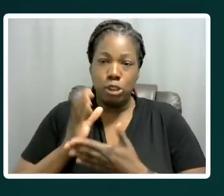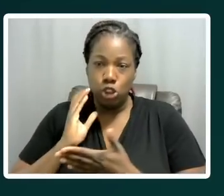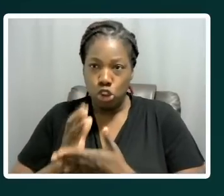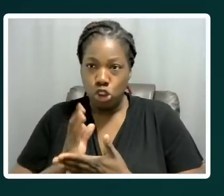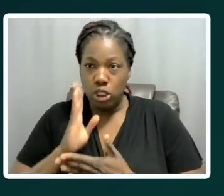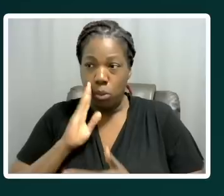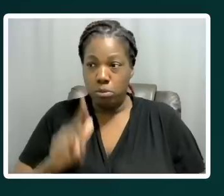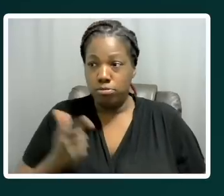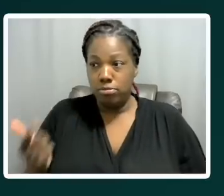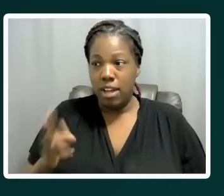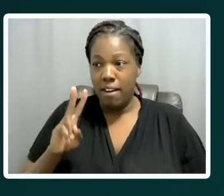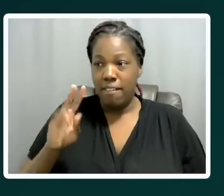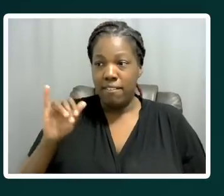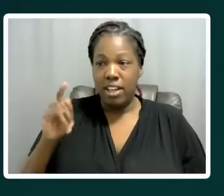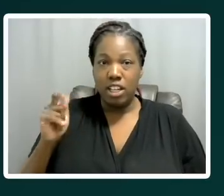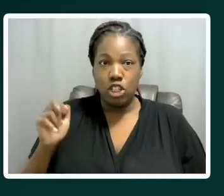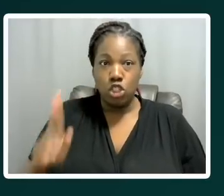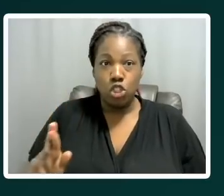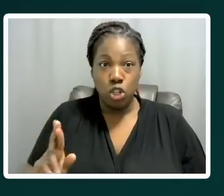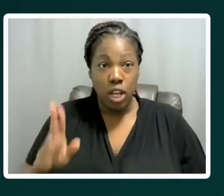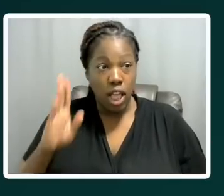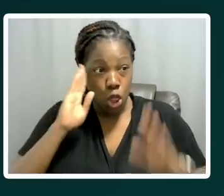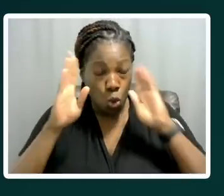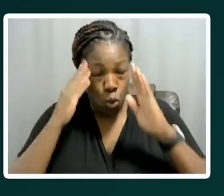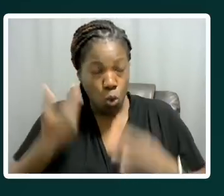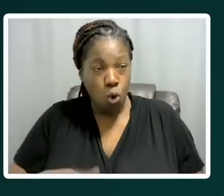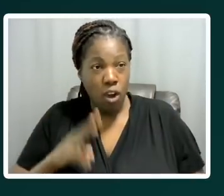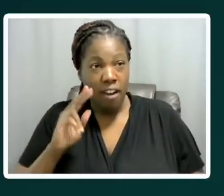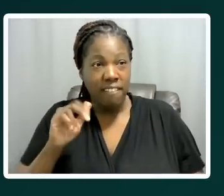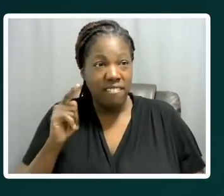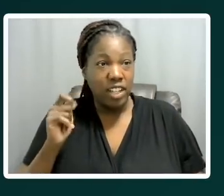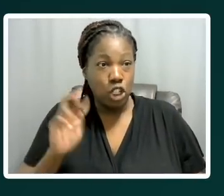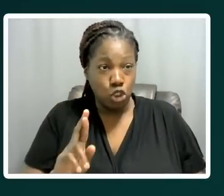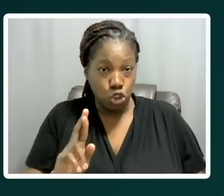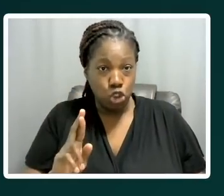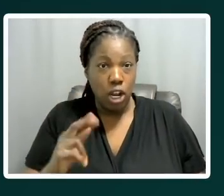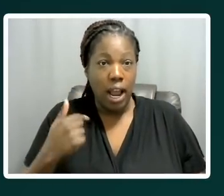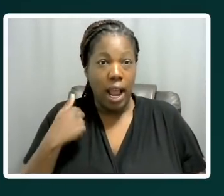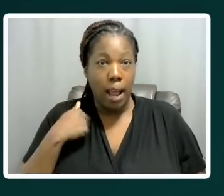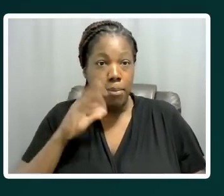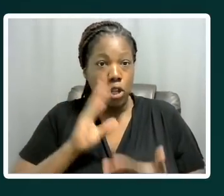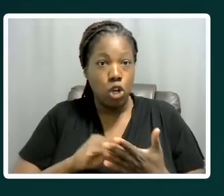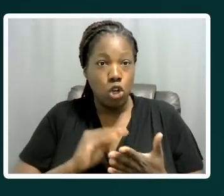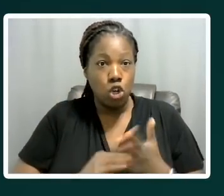Thank you, Sofia. Hi, my name is Victor Lucena. I'm the learning designer and digital developer at